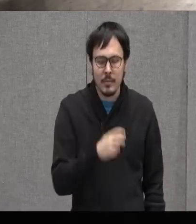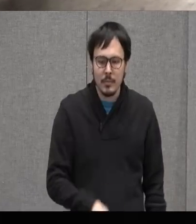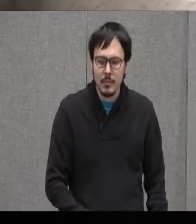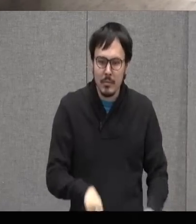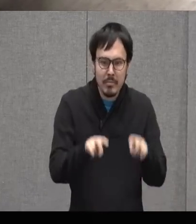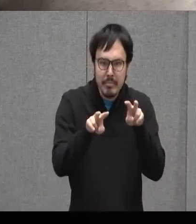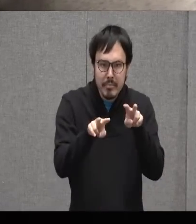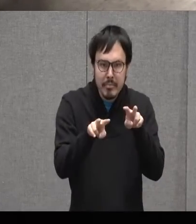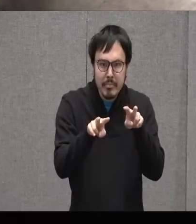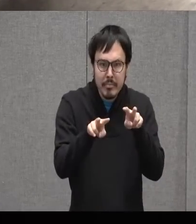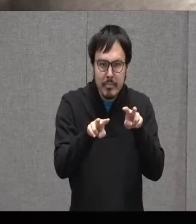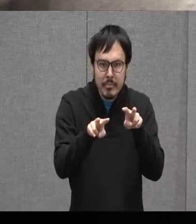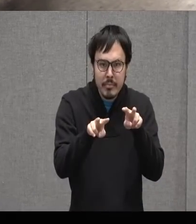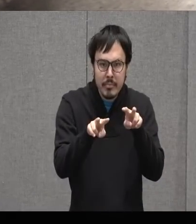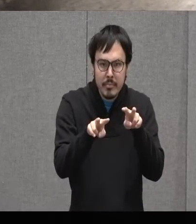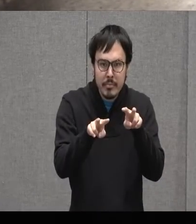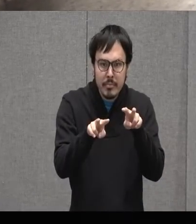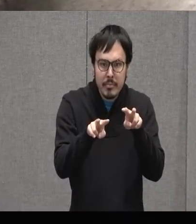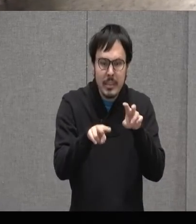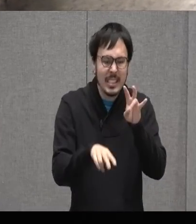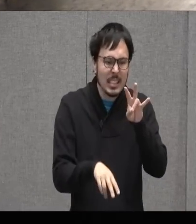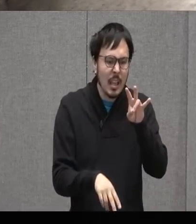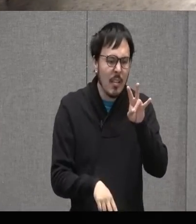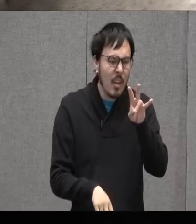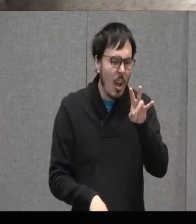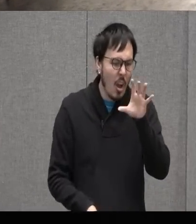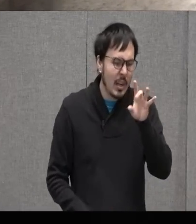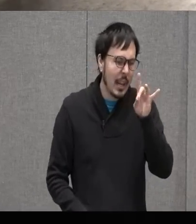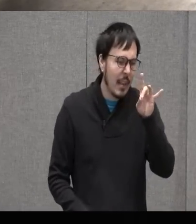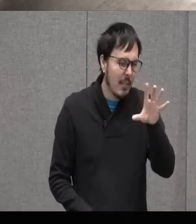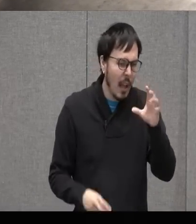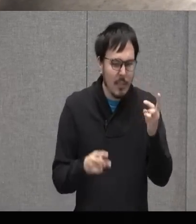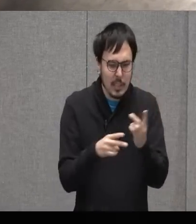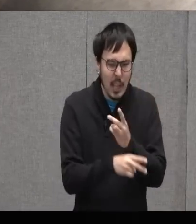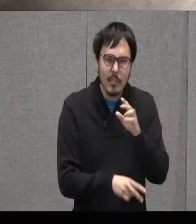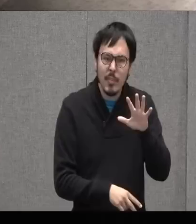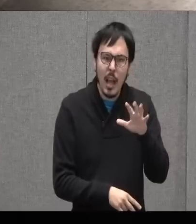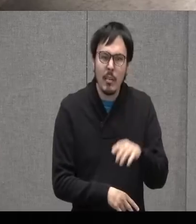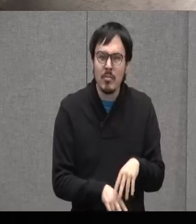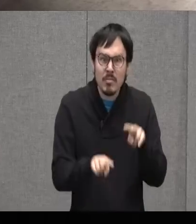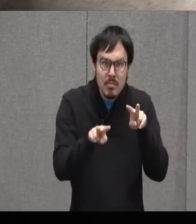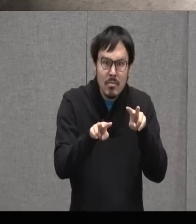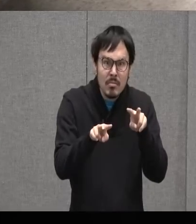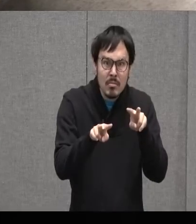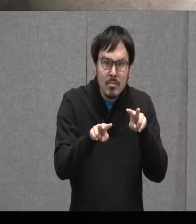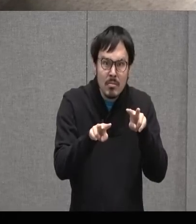785 times five. Nope, I'm ready board?